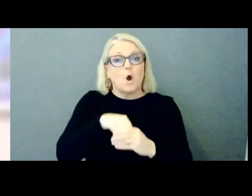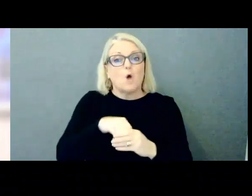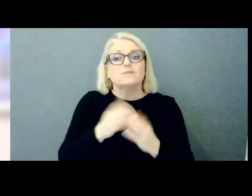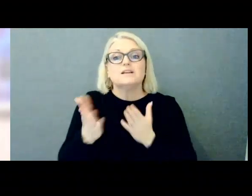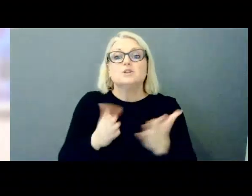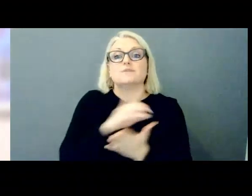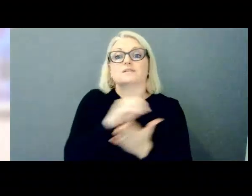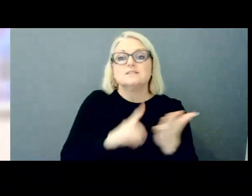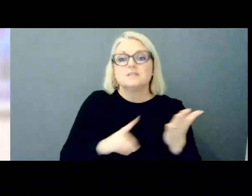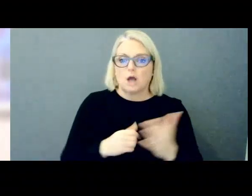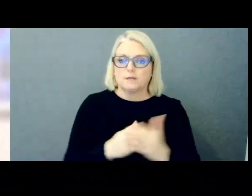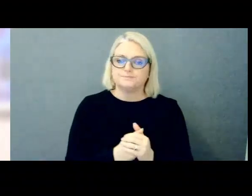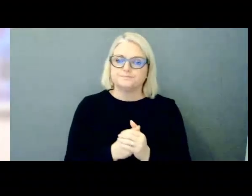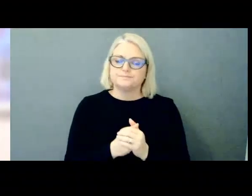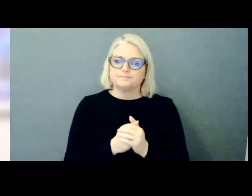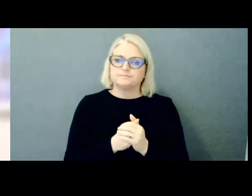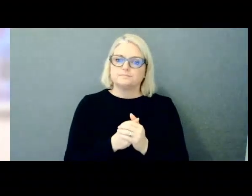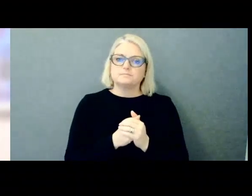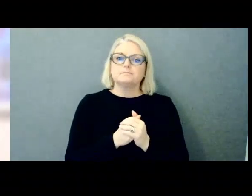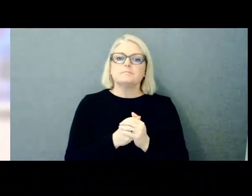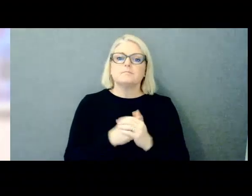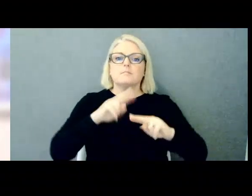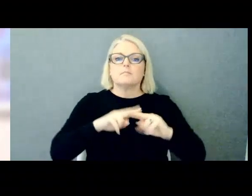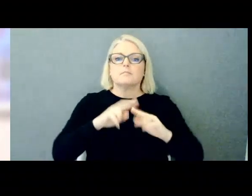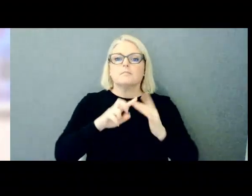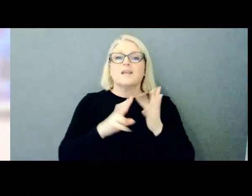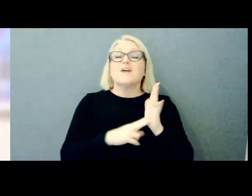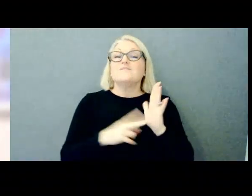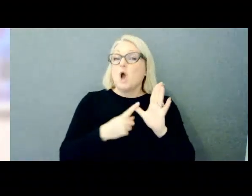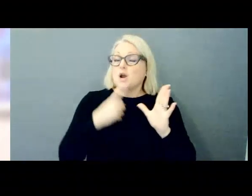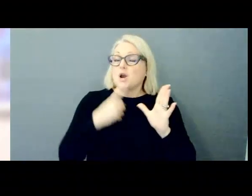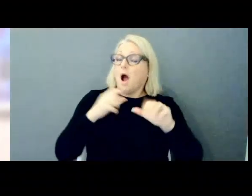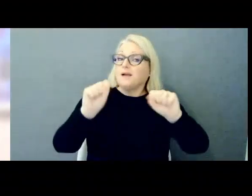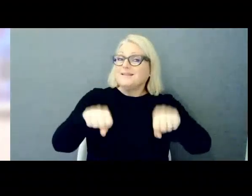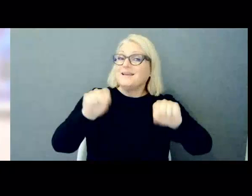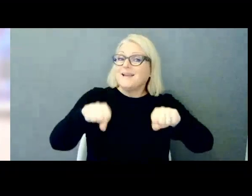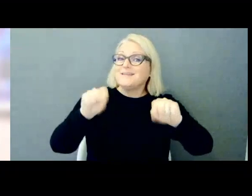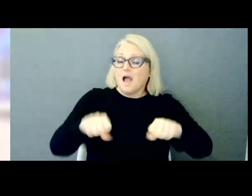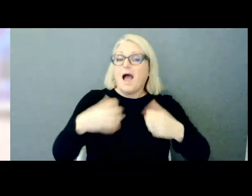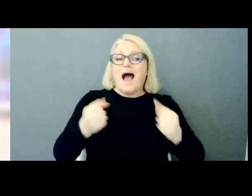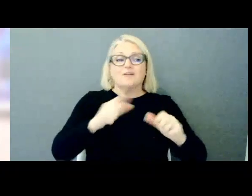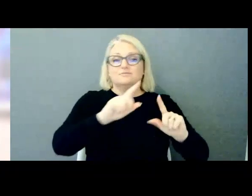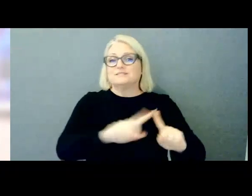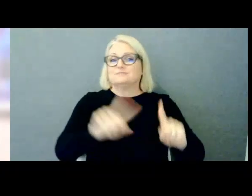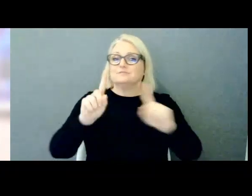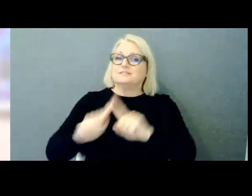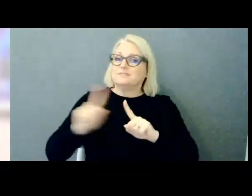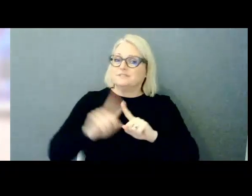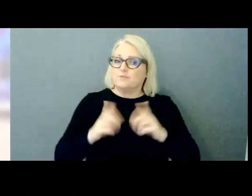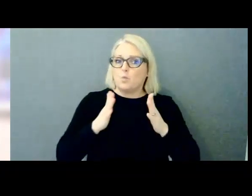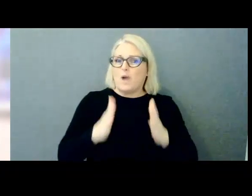Yeah, I think there's lots of different ways, and it depends on really the service and the particular thing we're trying to impact.